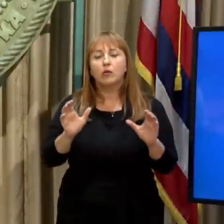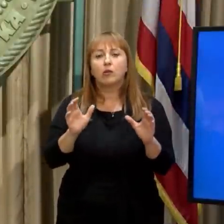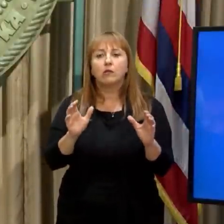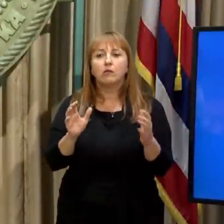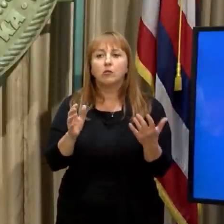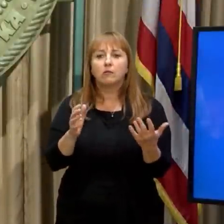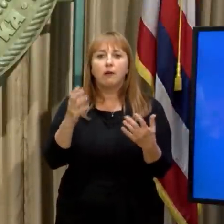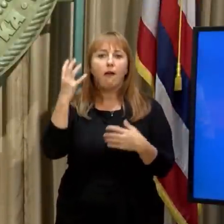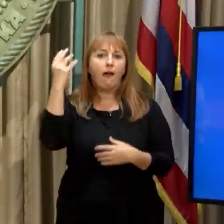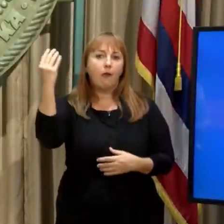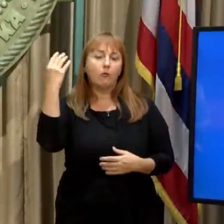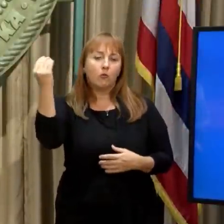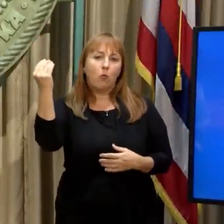BEGINNING NOVEMBER 12TH HRA